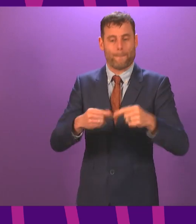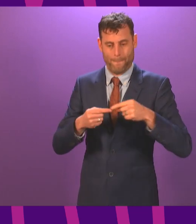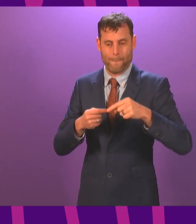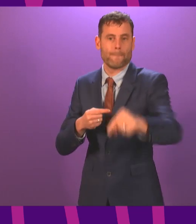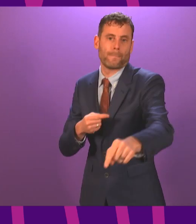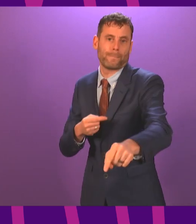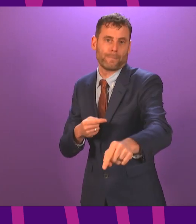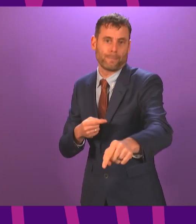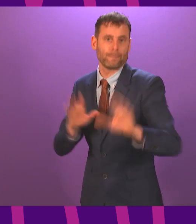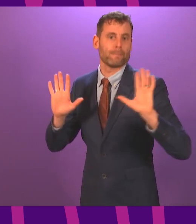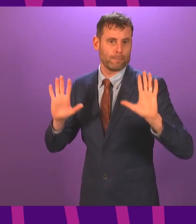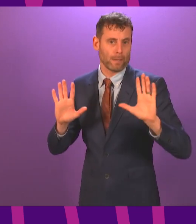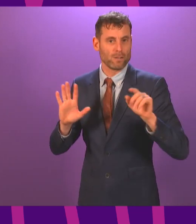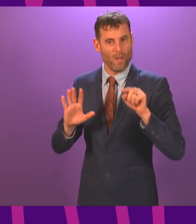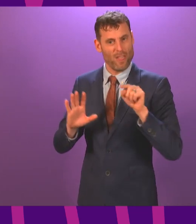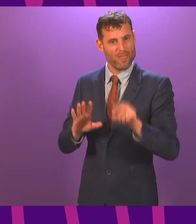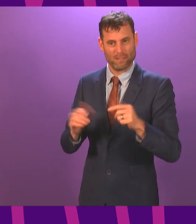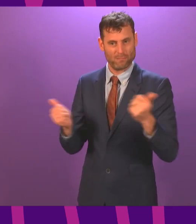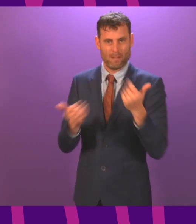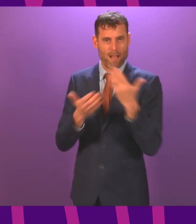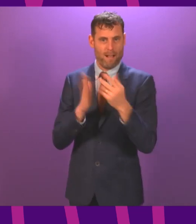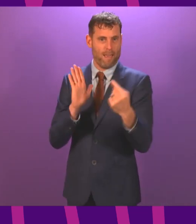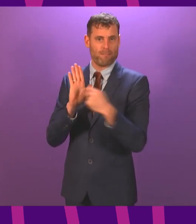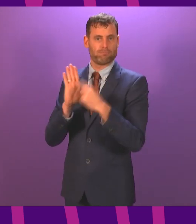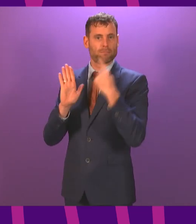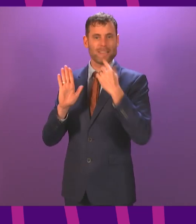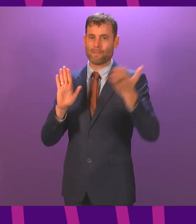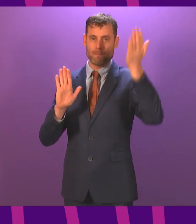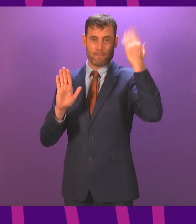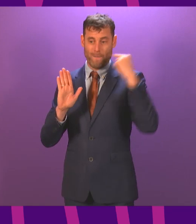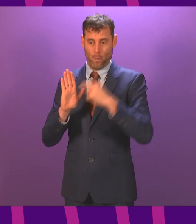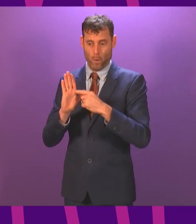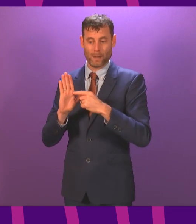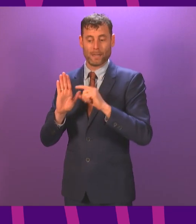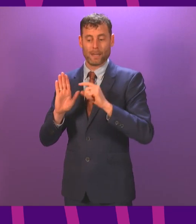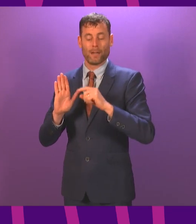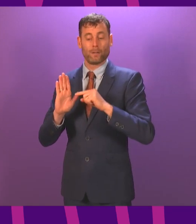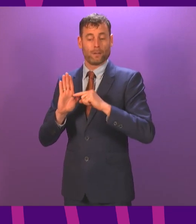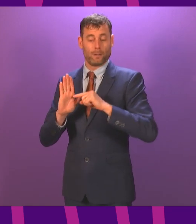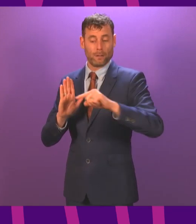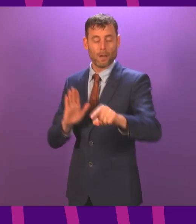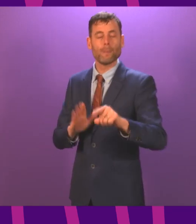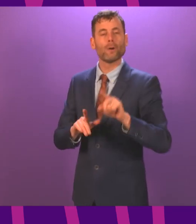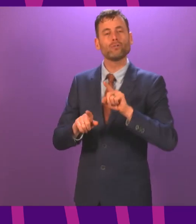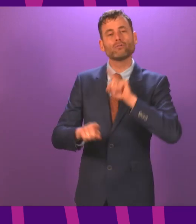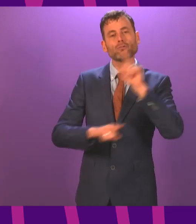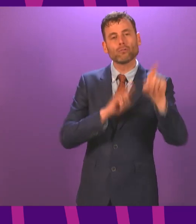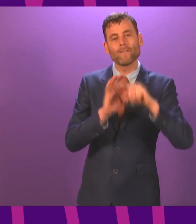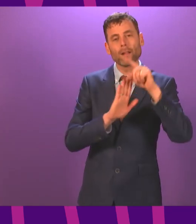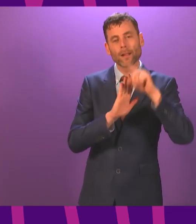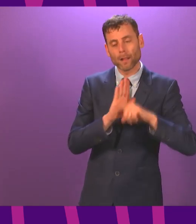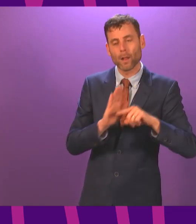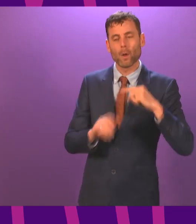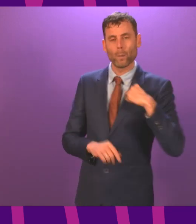I do not want to raise expectations that we will change that position.